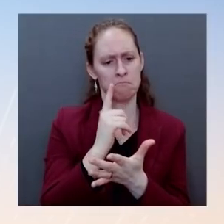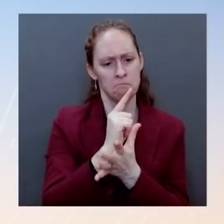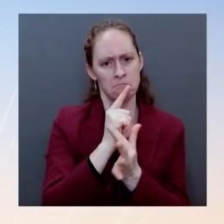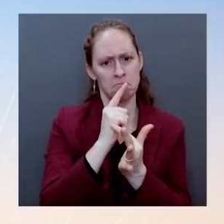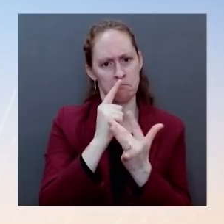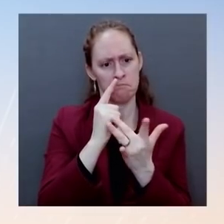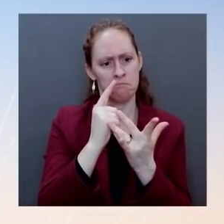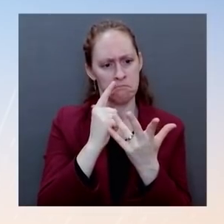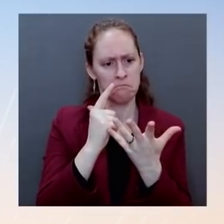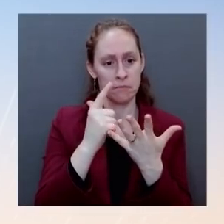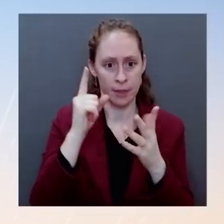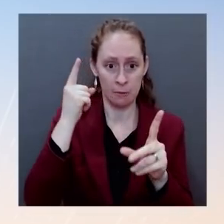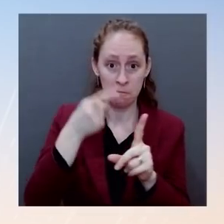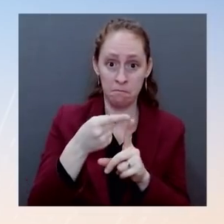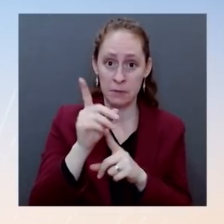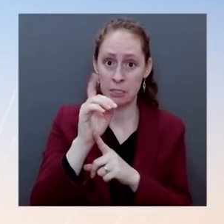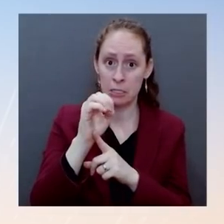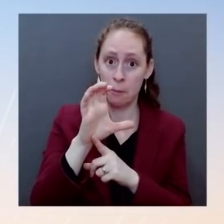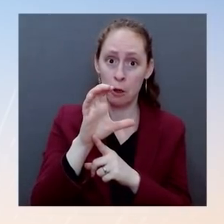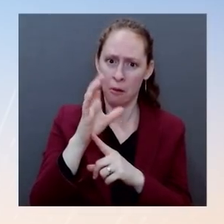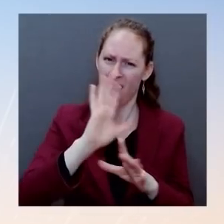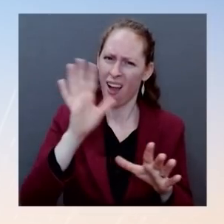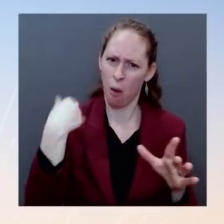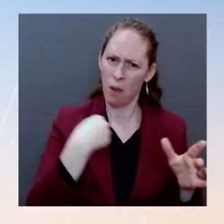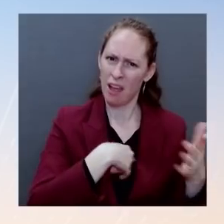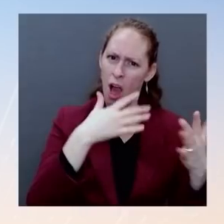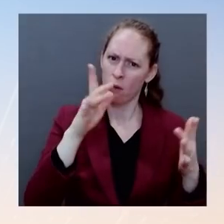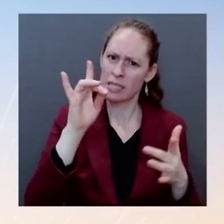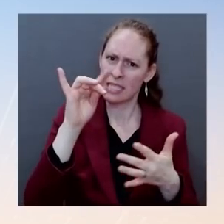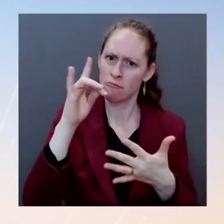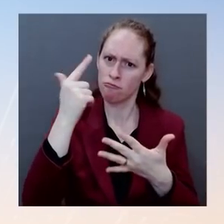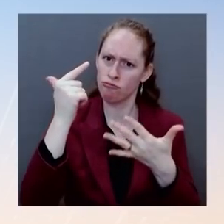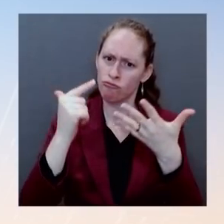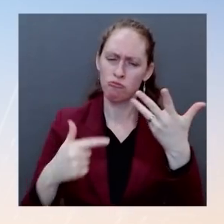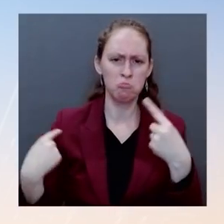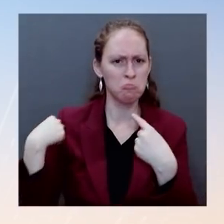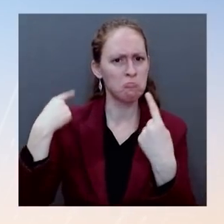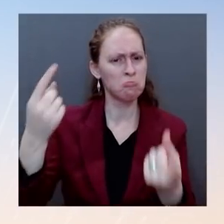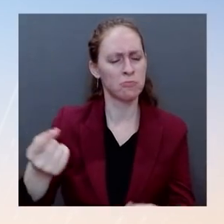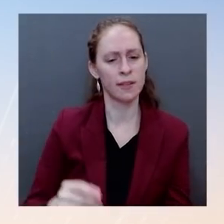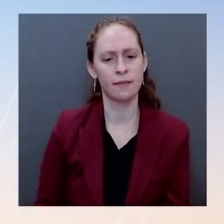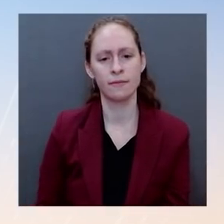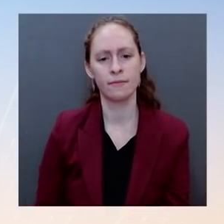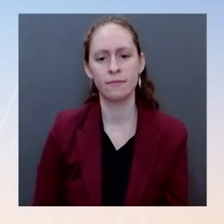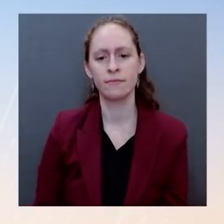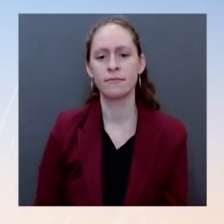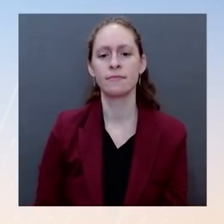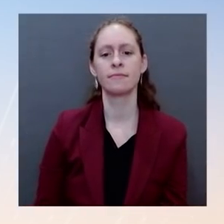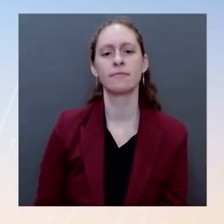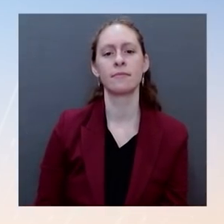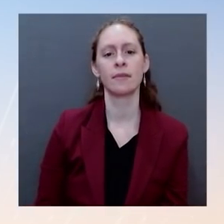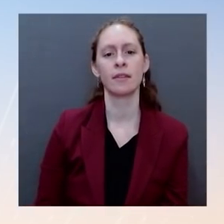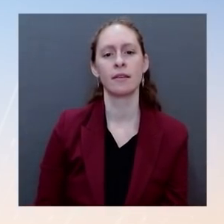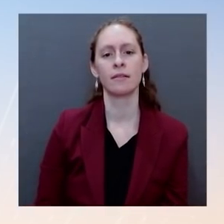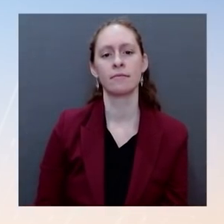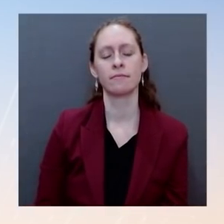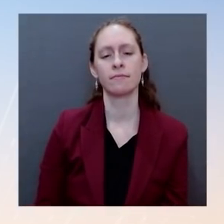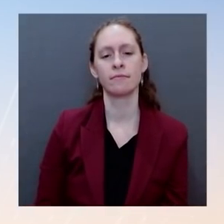Okay, Karen. The Press: Thanks, Jen. You mentioned that tomorrow the President is going to give an update on the COVID effort. Can you give us any more details on that?